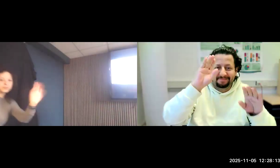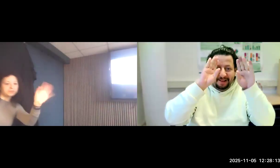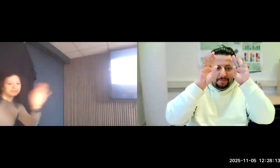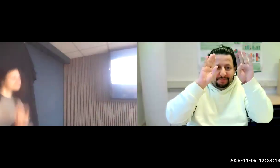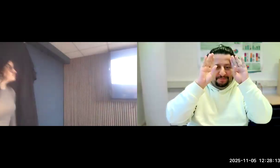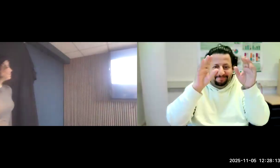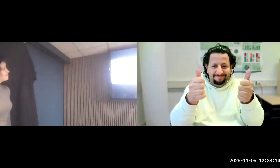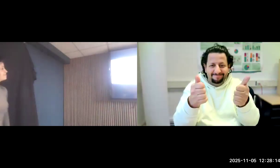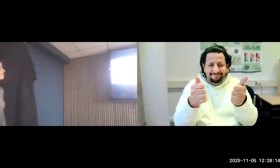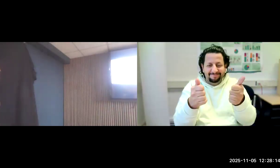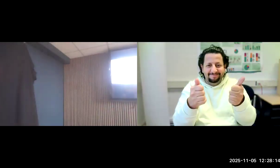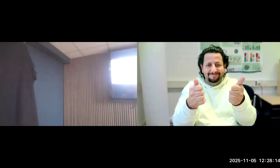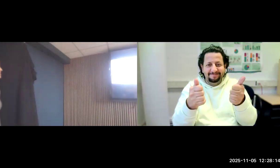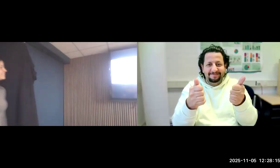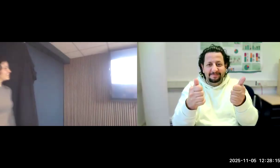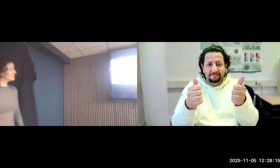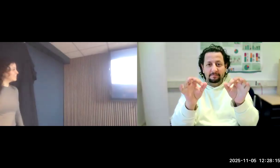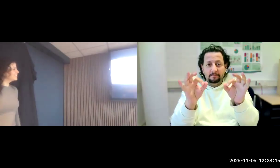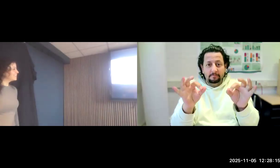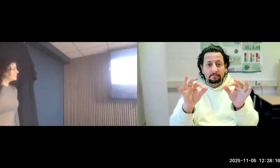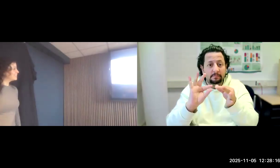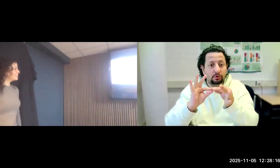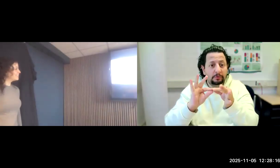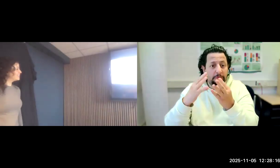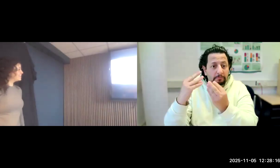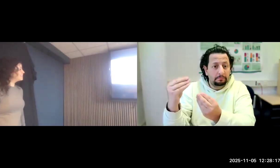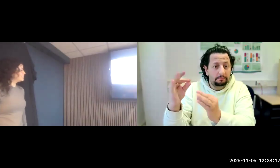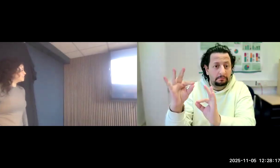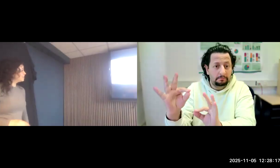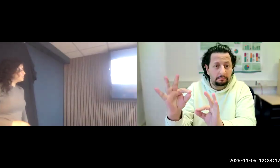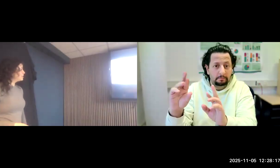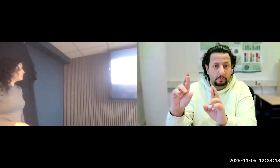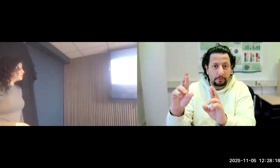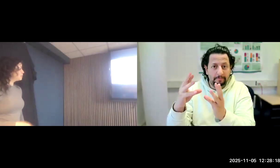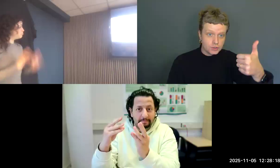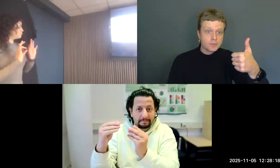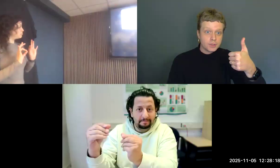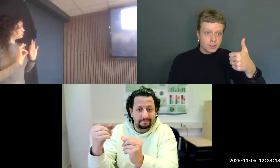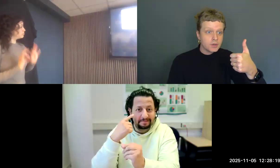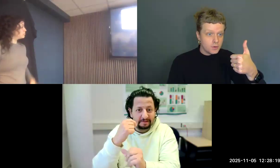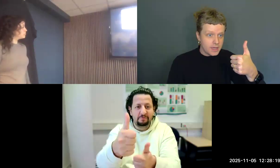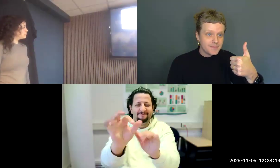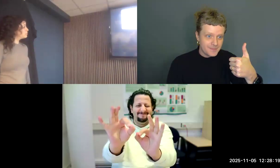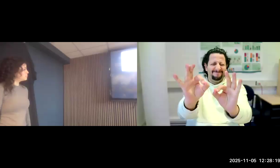Hello. And is the interpreter okay?